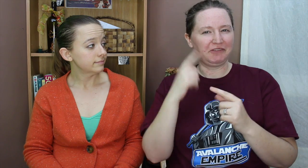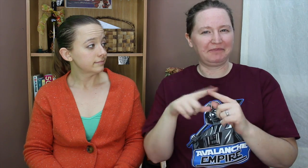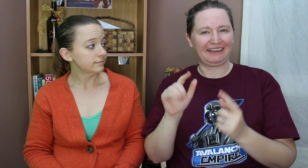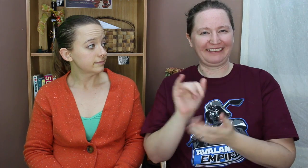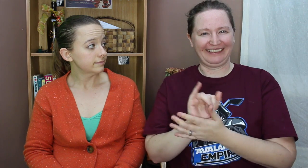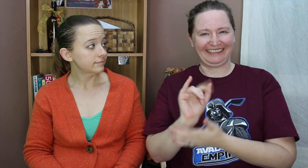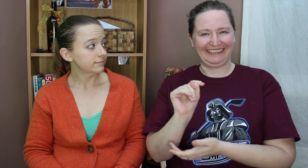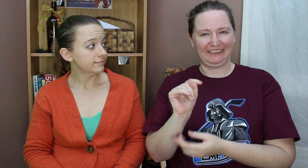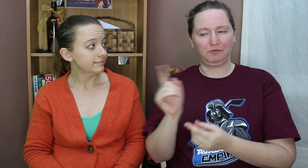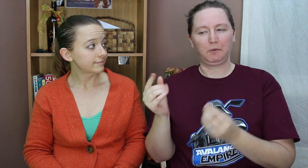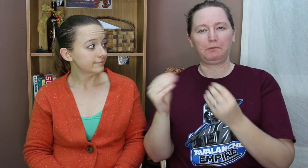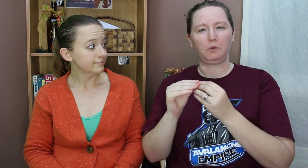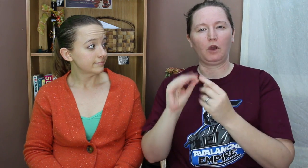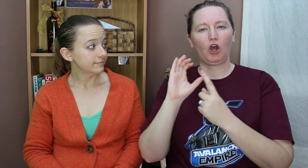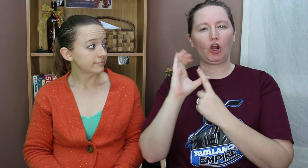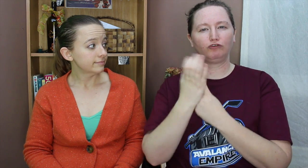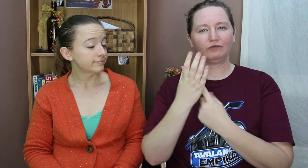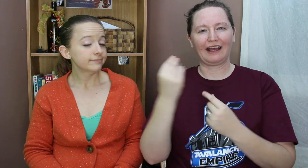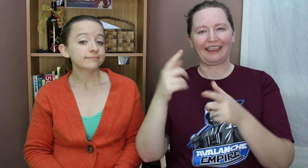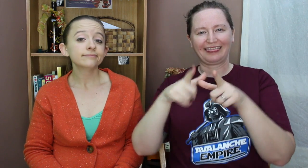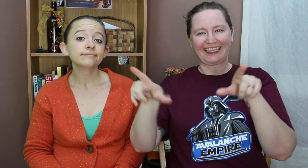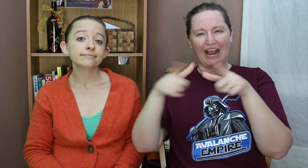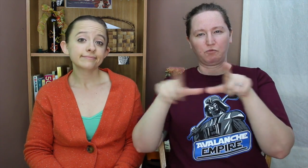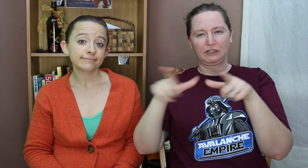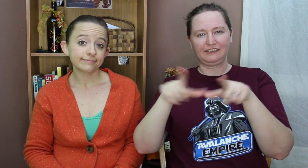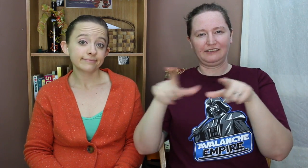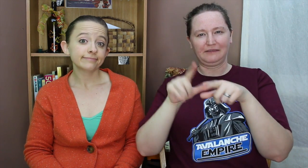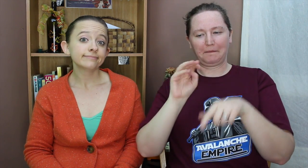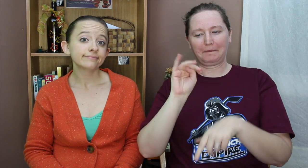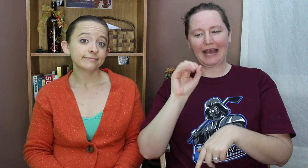their accessibility problems. Deaf people just can't hear. It's more of a cultural and